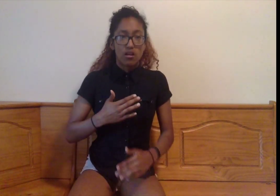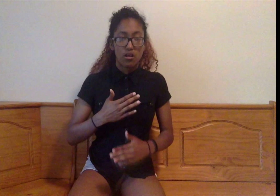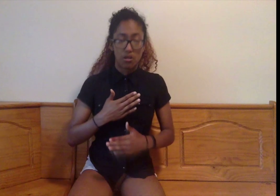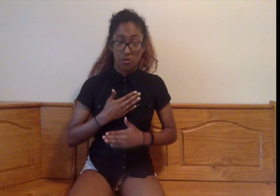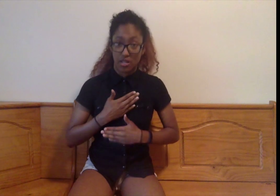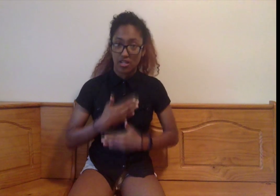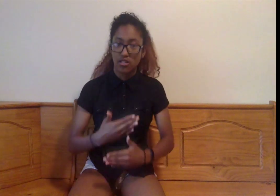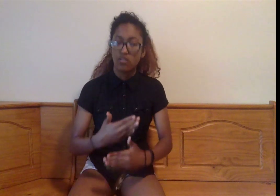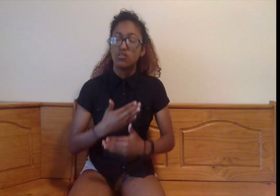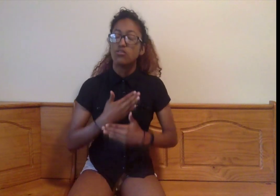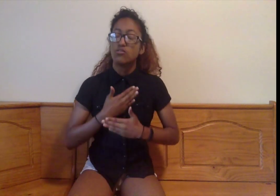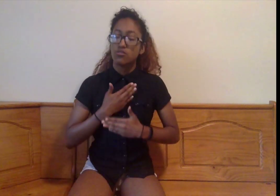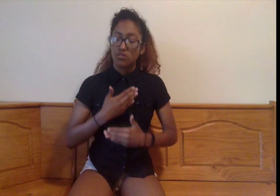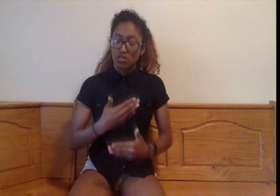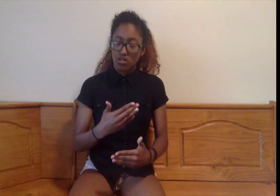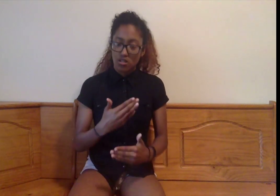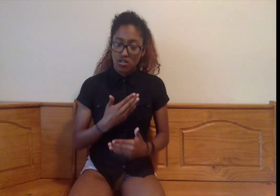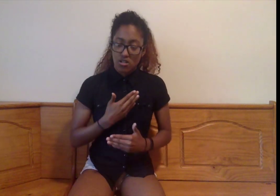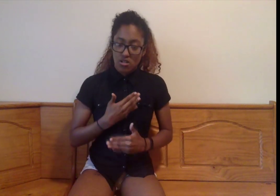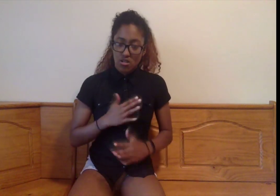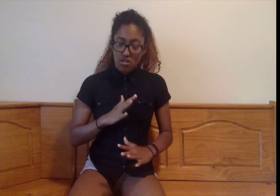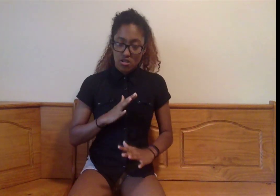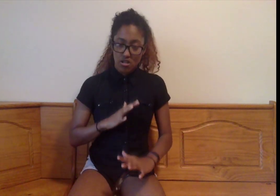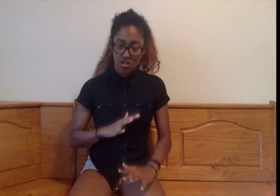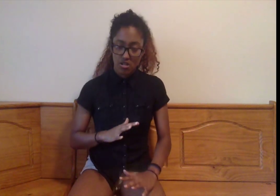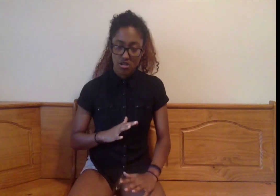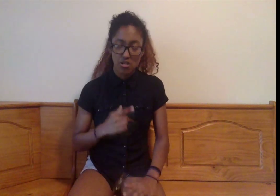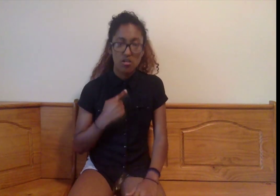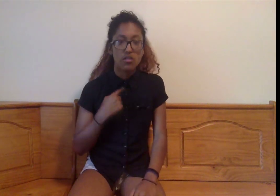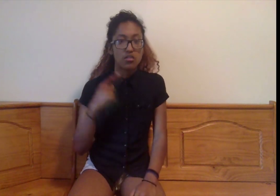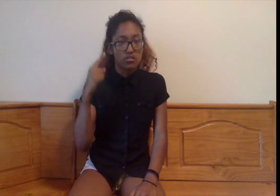In order to keep breathing